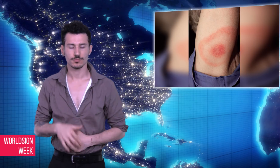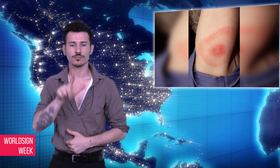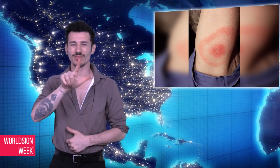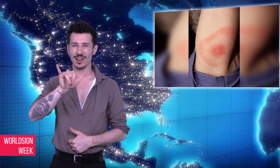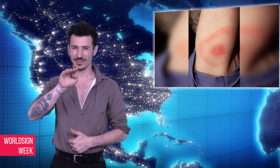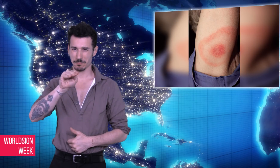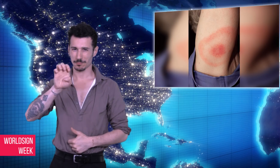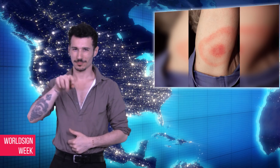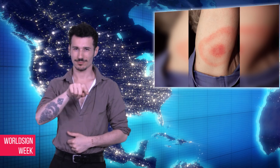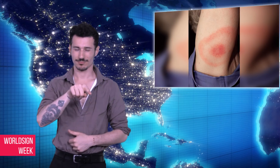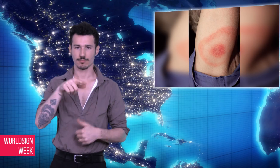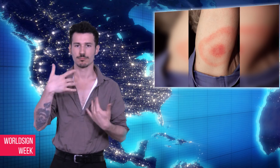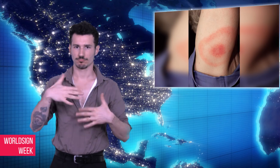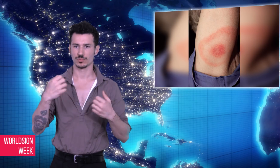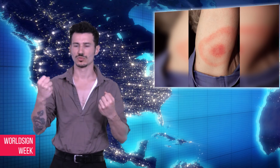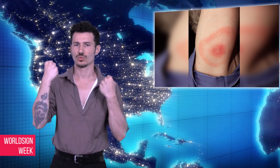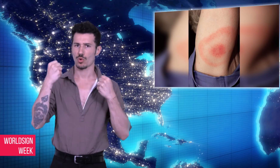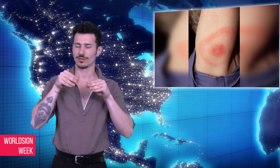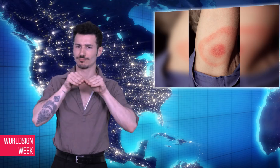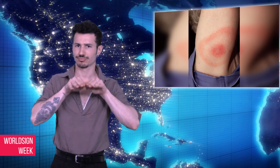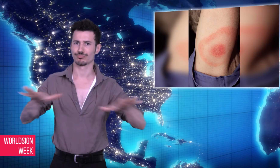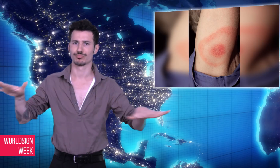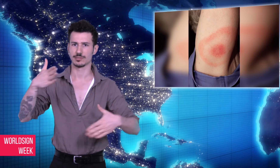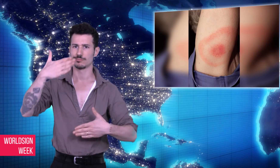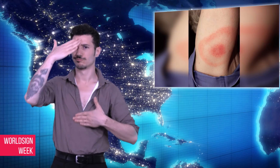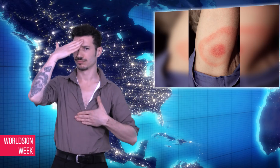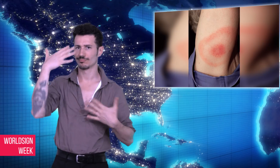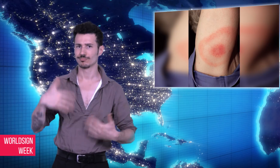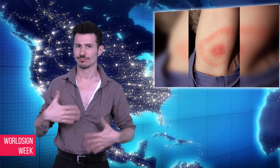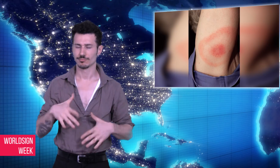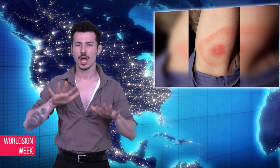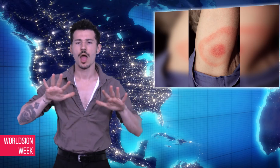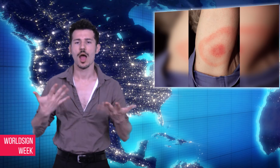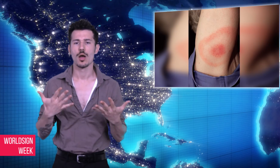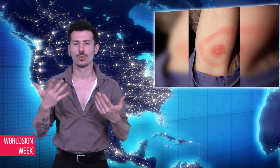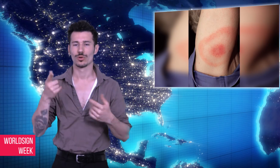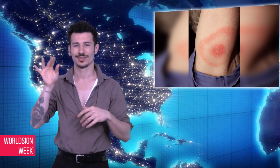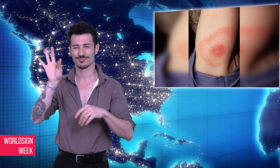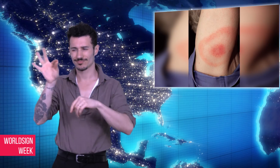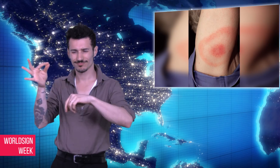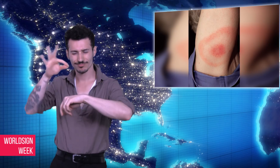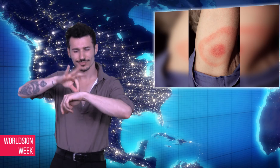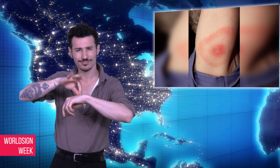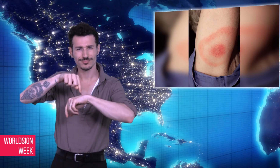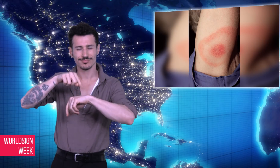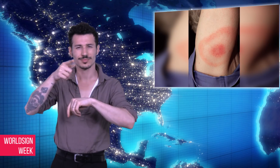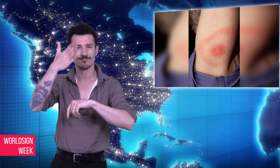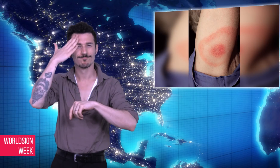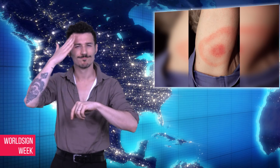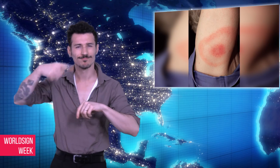those suspected of having Lyme disease. Lyme disease is a